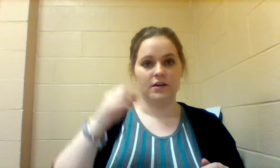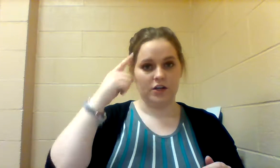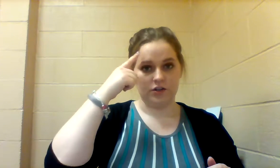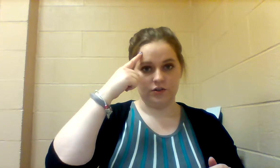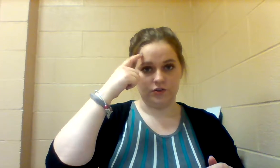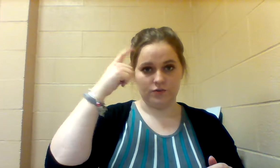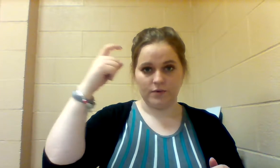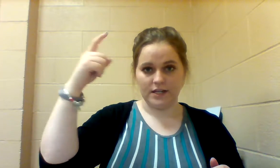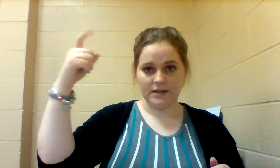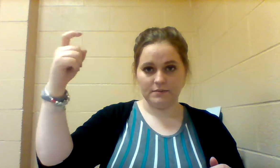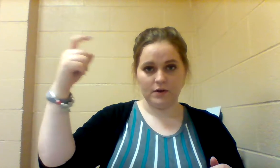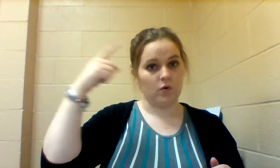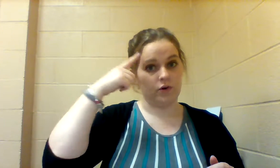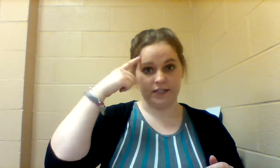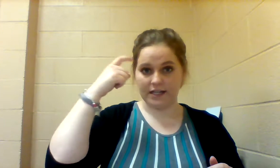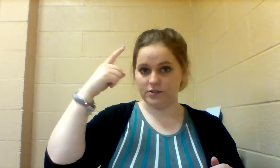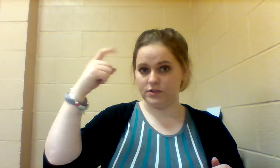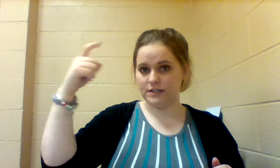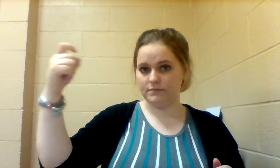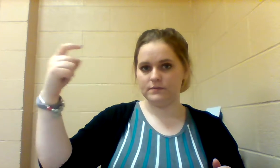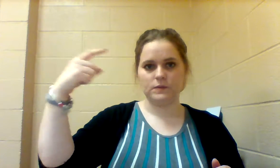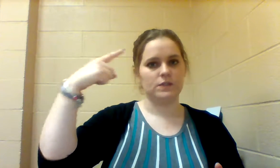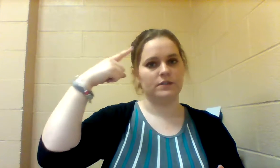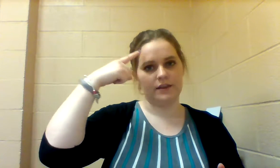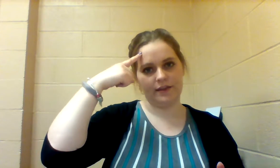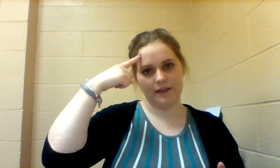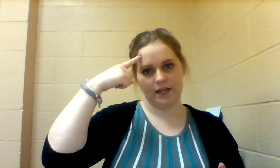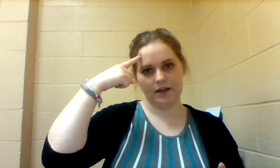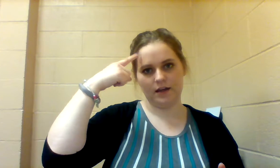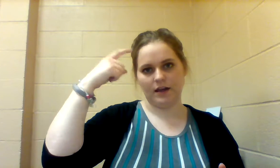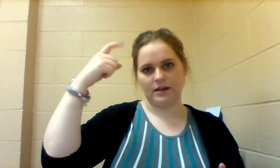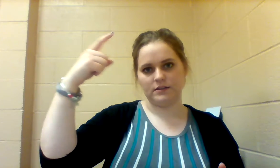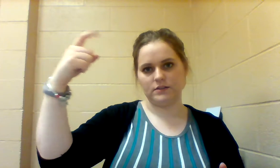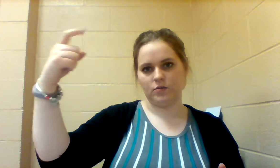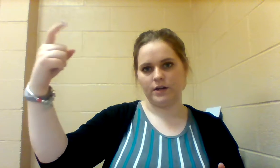DREAM or DAYDREAM so it's THINK and it squiggles